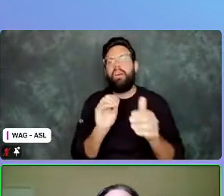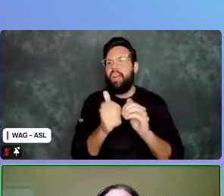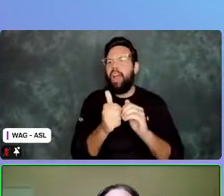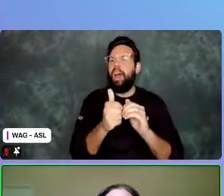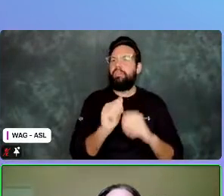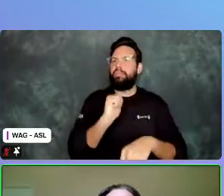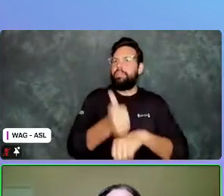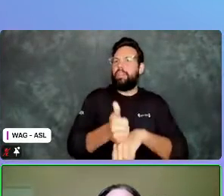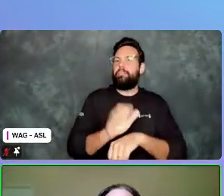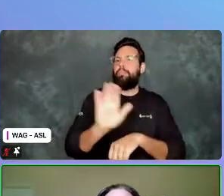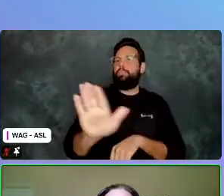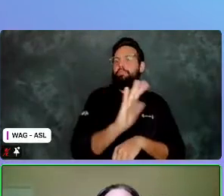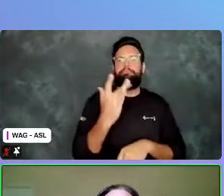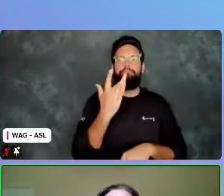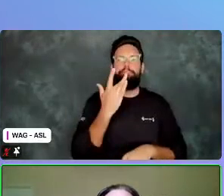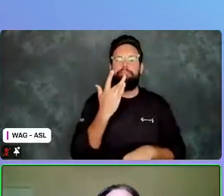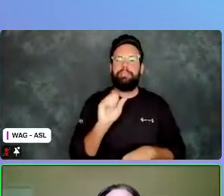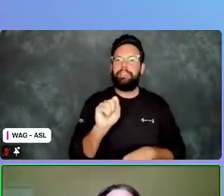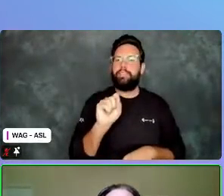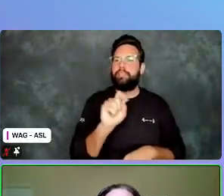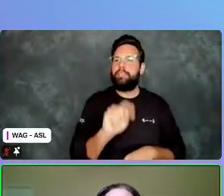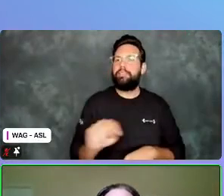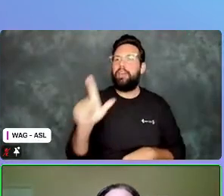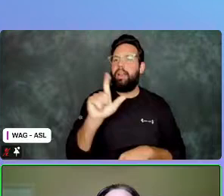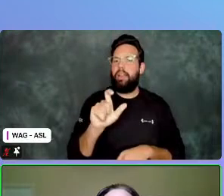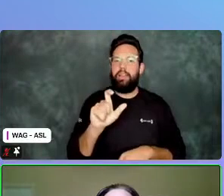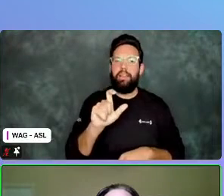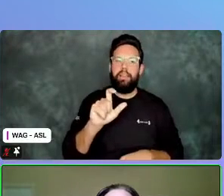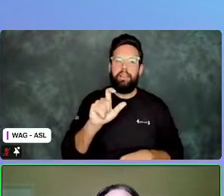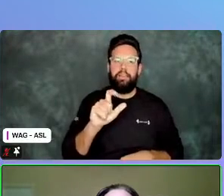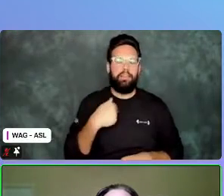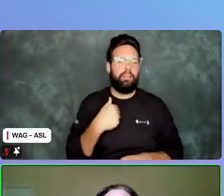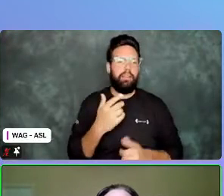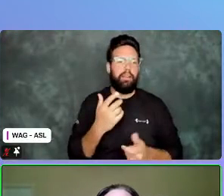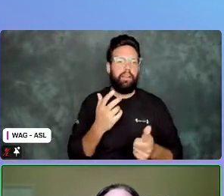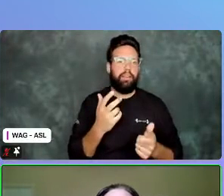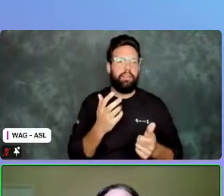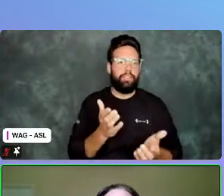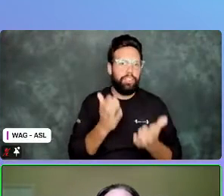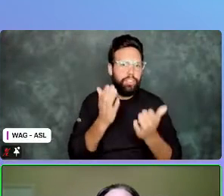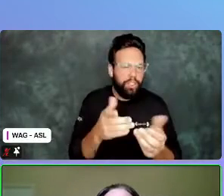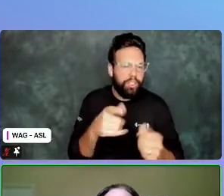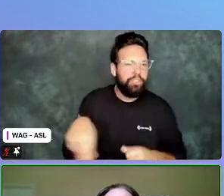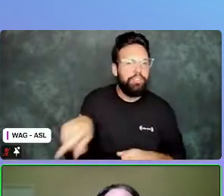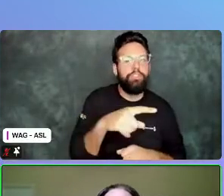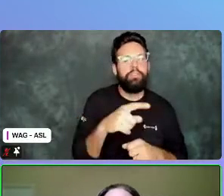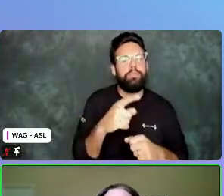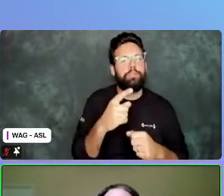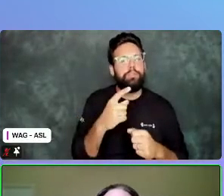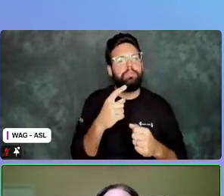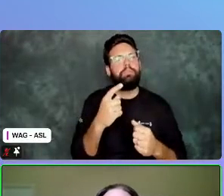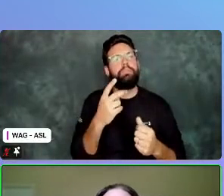because mostly folks went to style them in some way, are a but there lot of options available for styling select menus, and I encourage you to look at